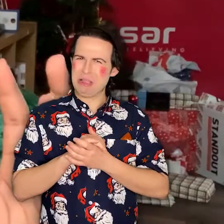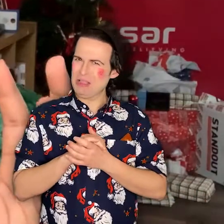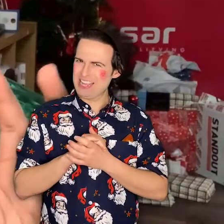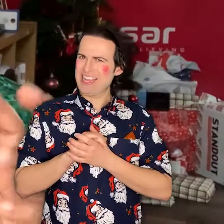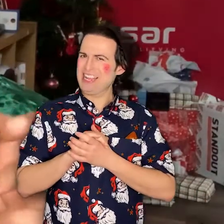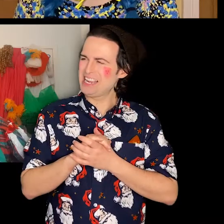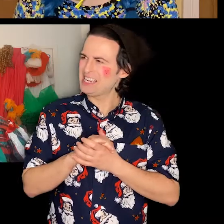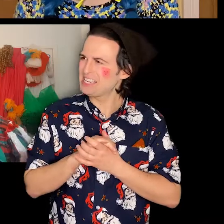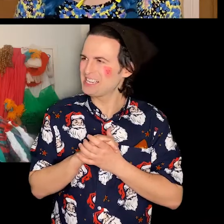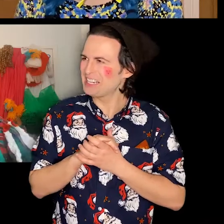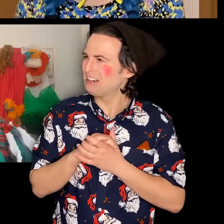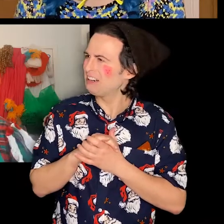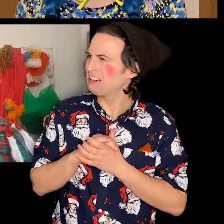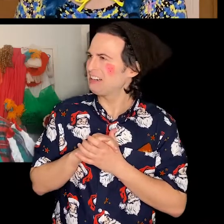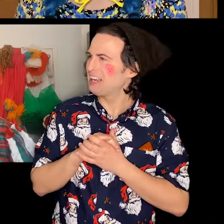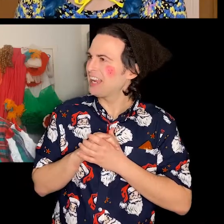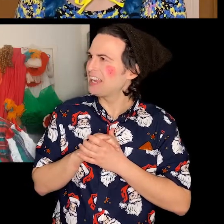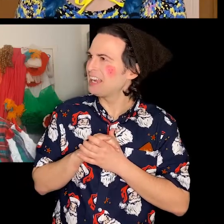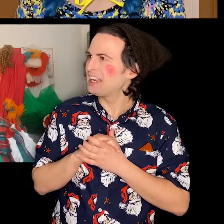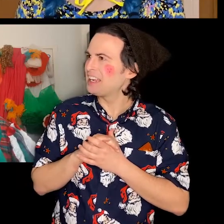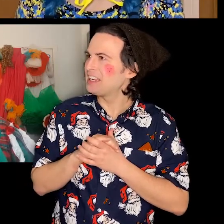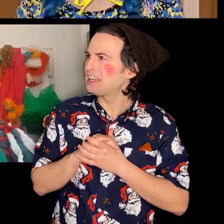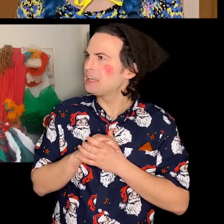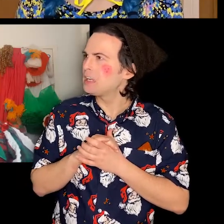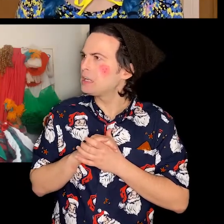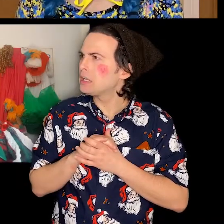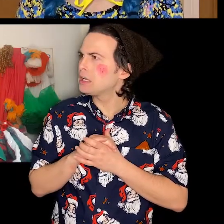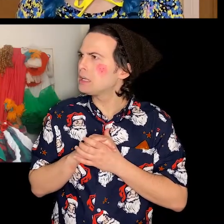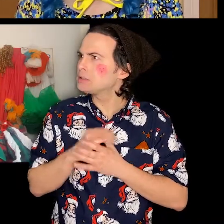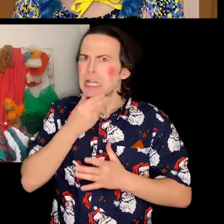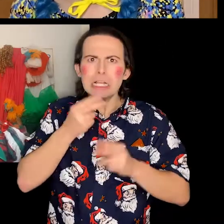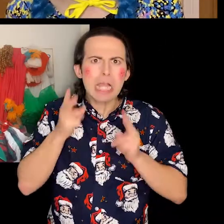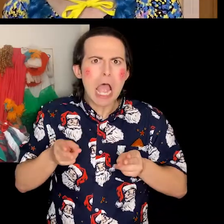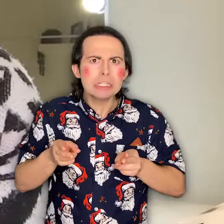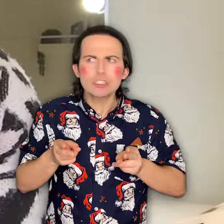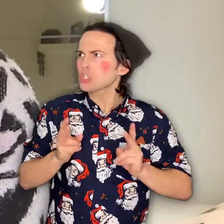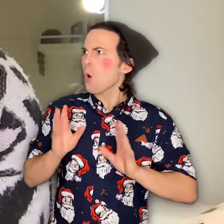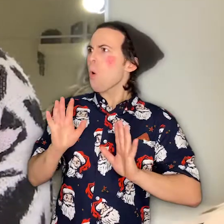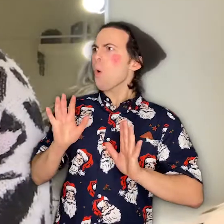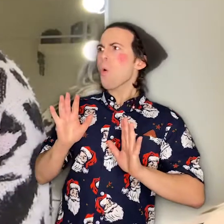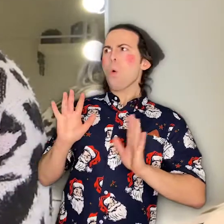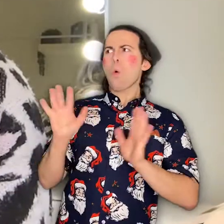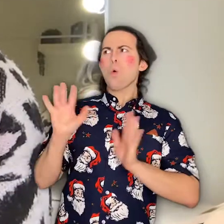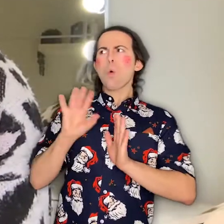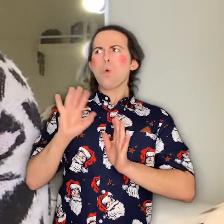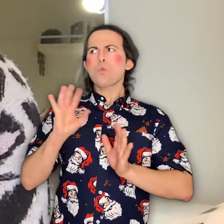Helen - No. It’s about Christmas. Senga – Is Santa Deid?